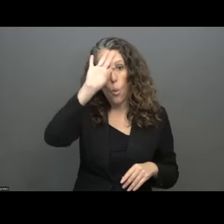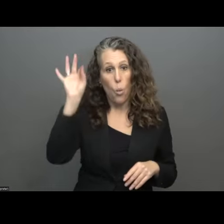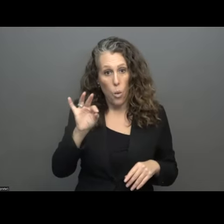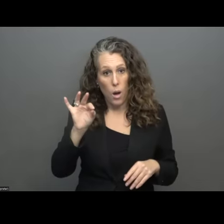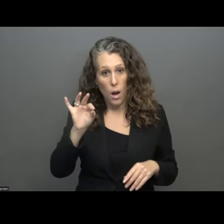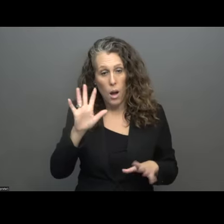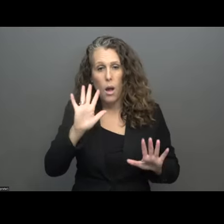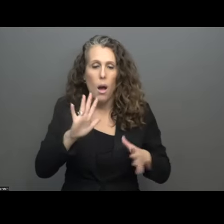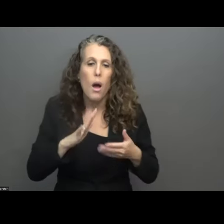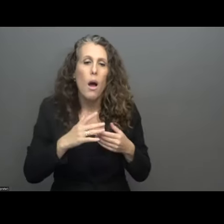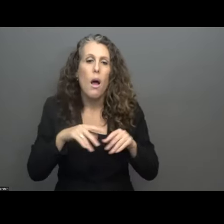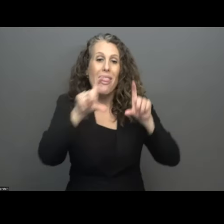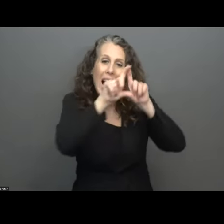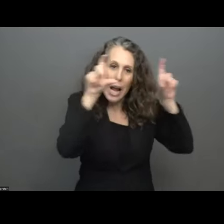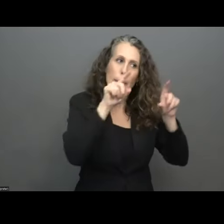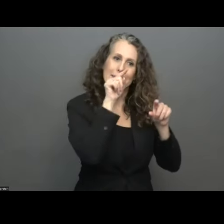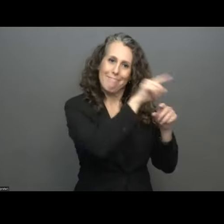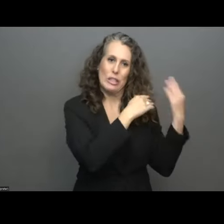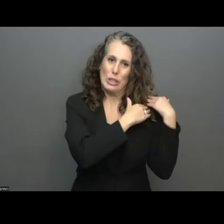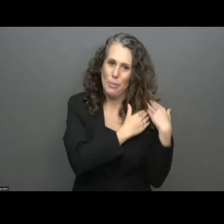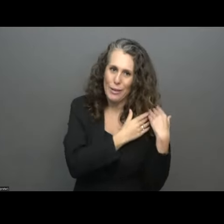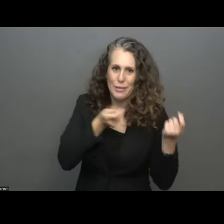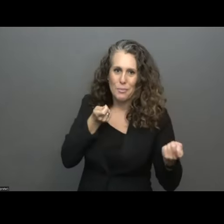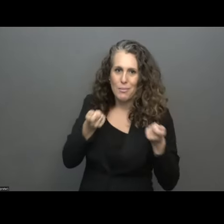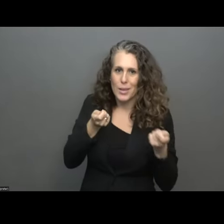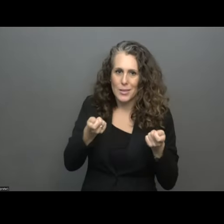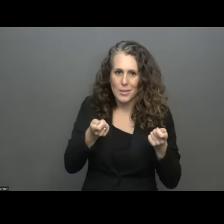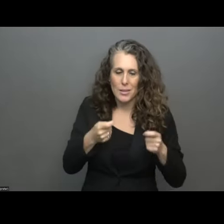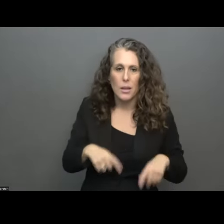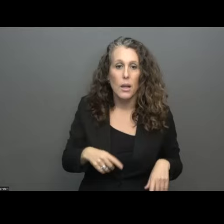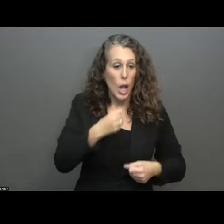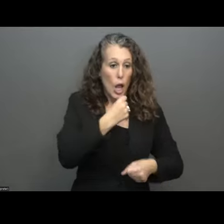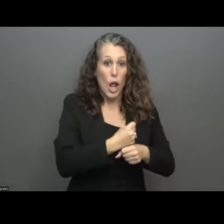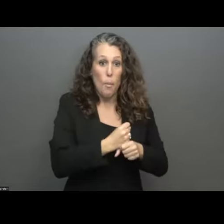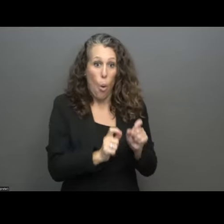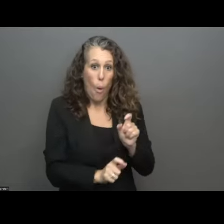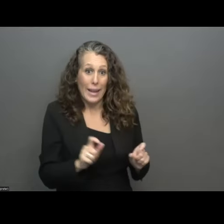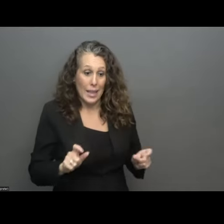again you're nice You're so lucky Matic Dylan. 11:39:34 kept this widget, evaluate accessibility